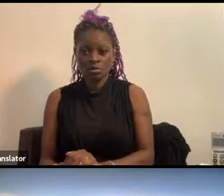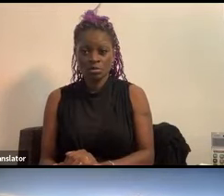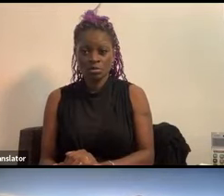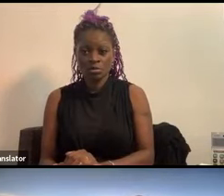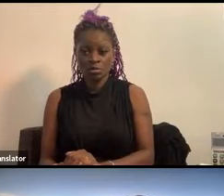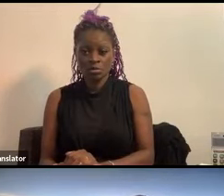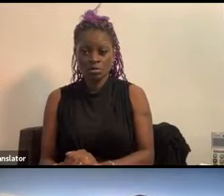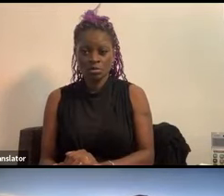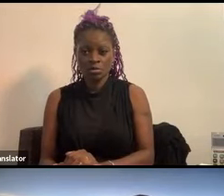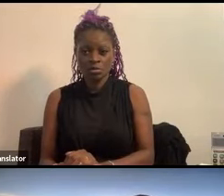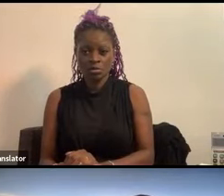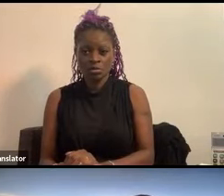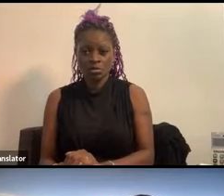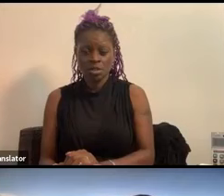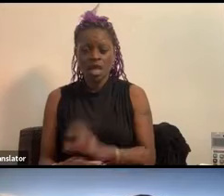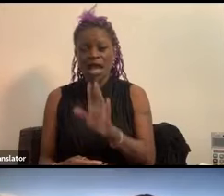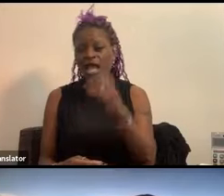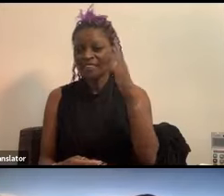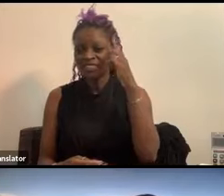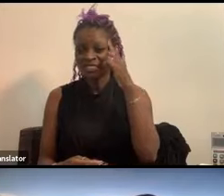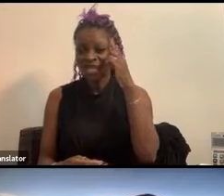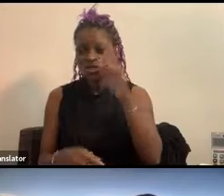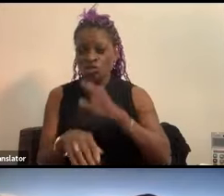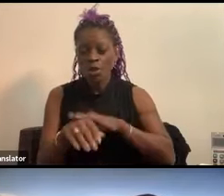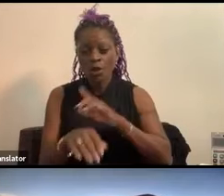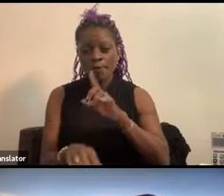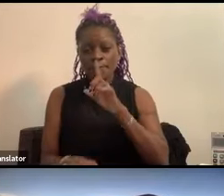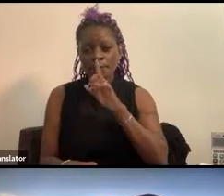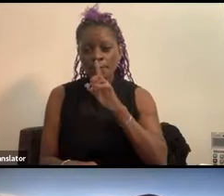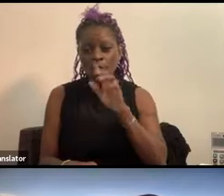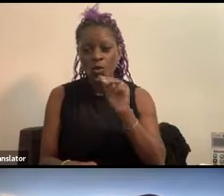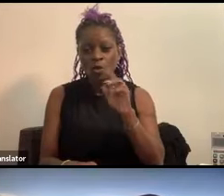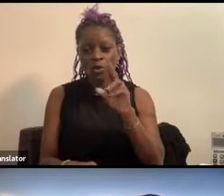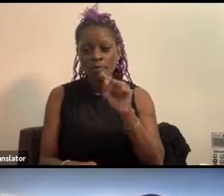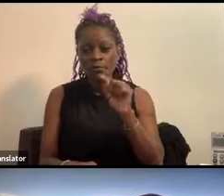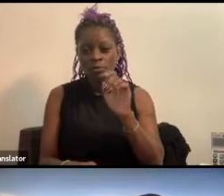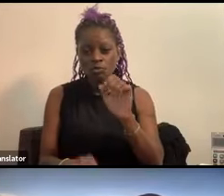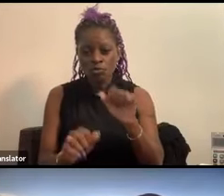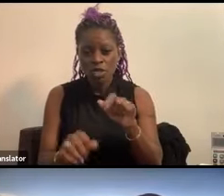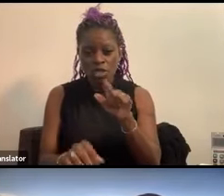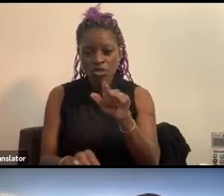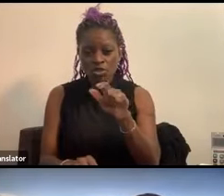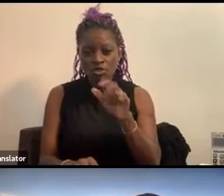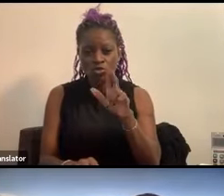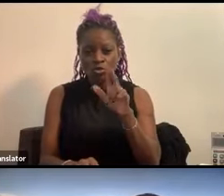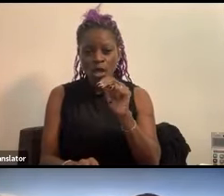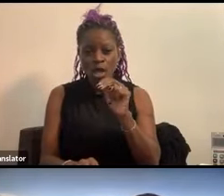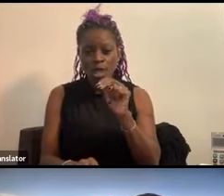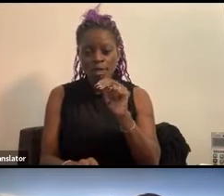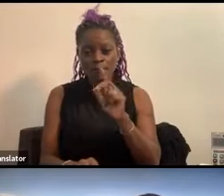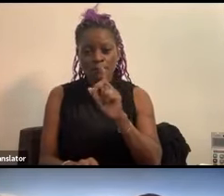Dr. Green, you're muted, let me ask you to see if you can if you're available to join us.